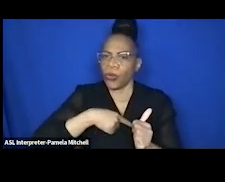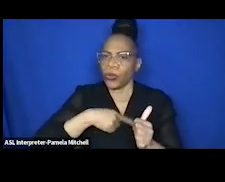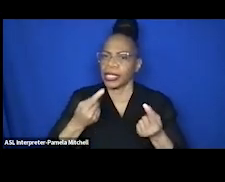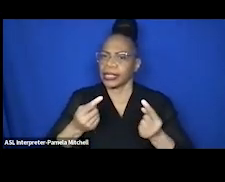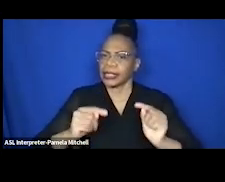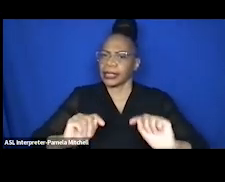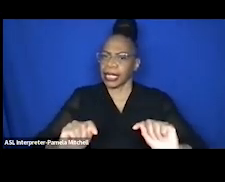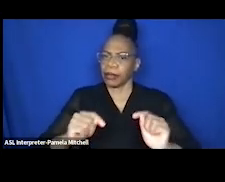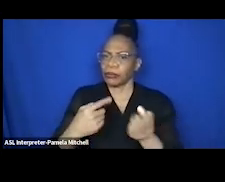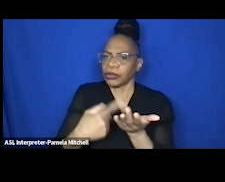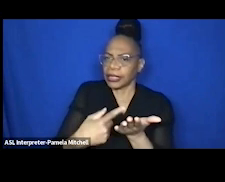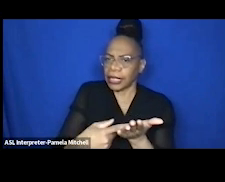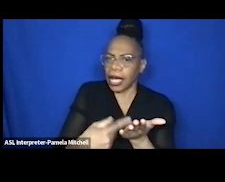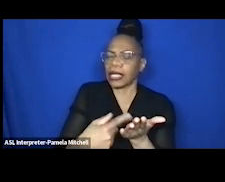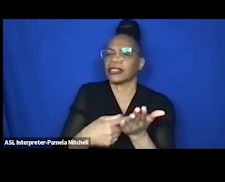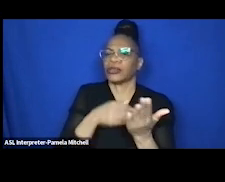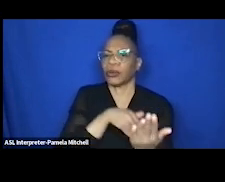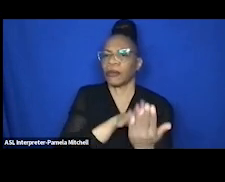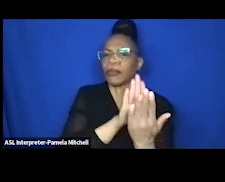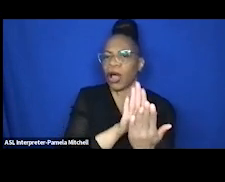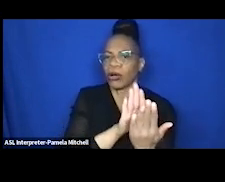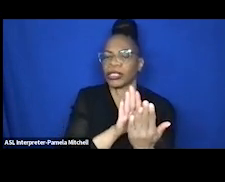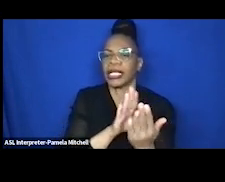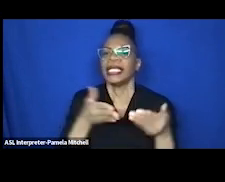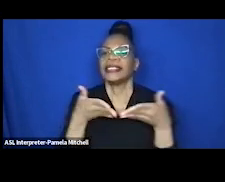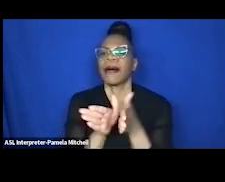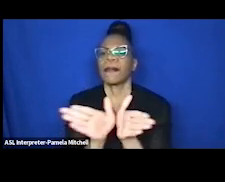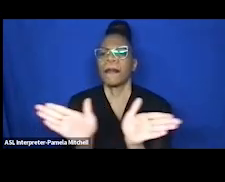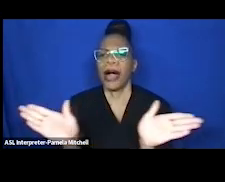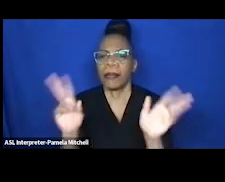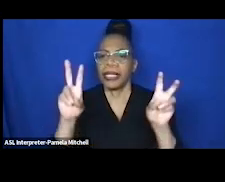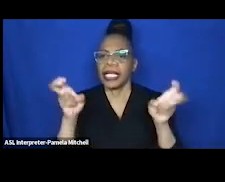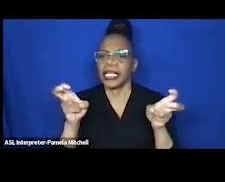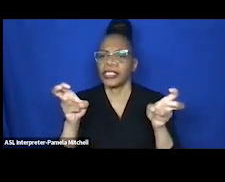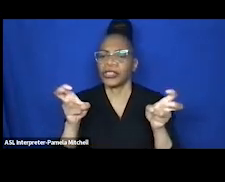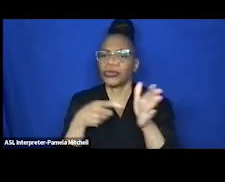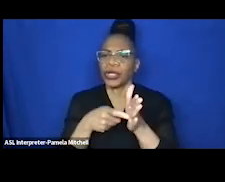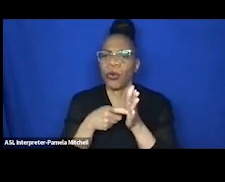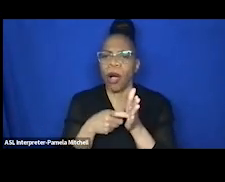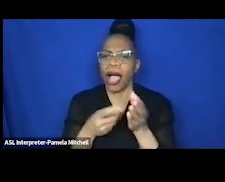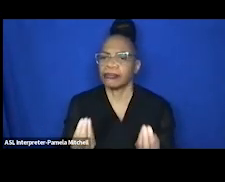It is a really complex public and social issue that really requires multiple, multiple solutions. And within that,